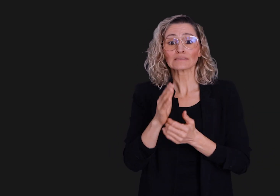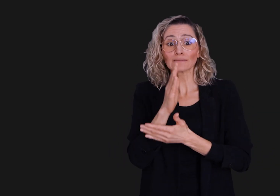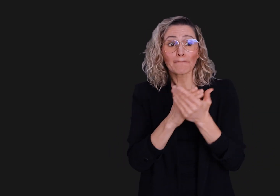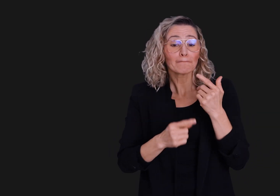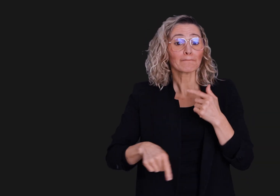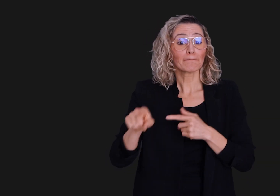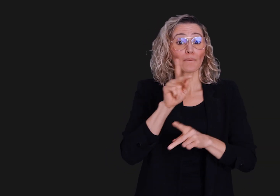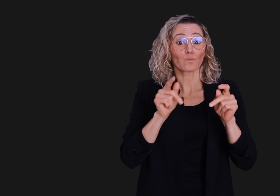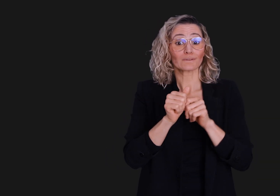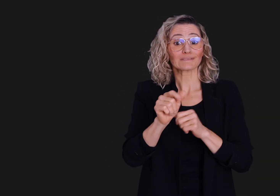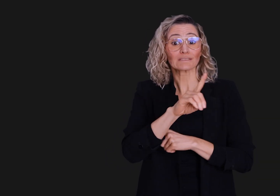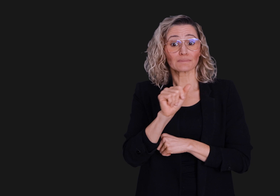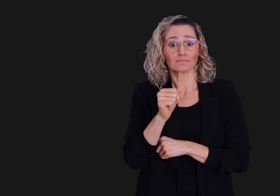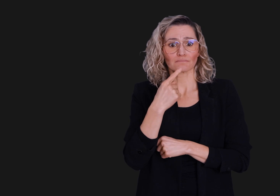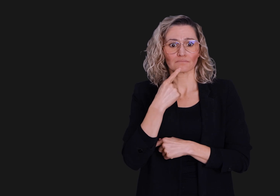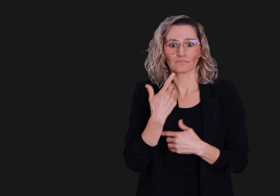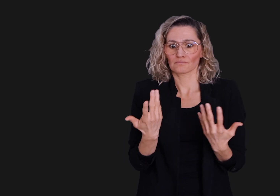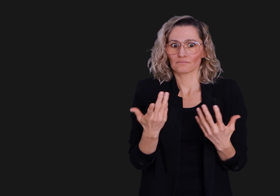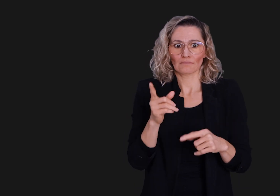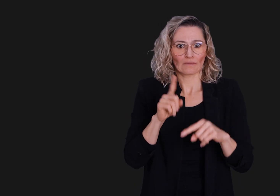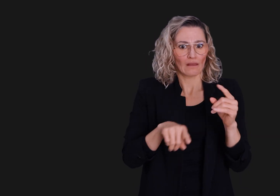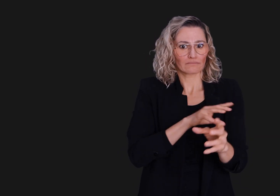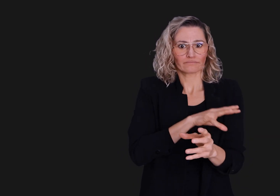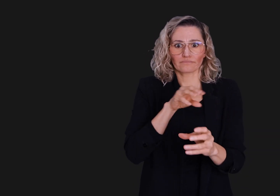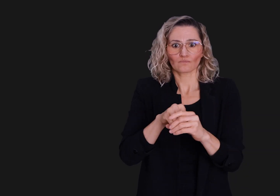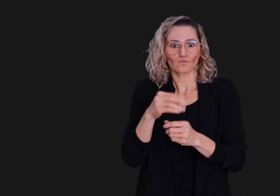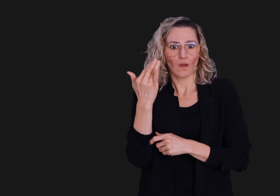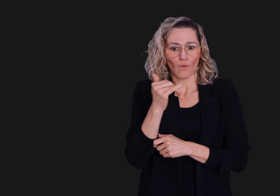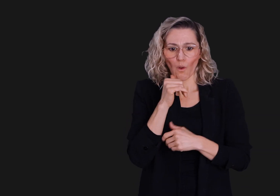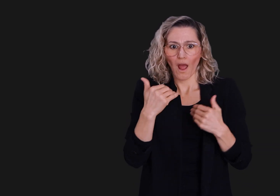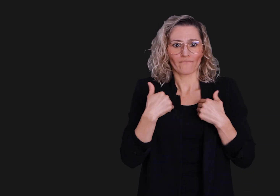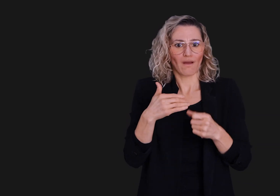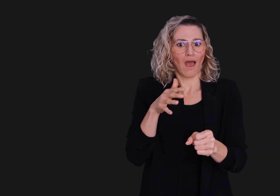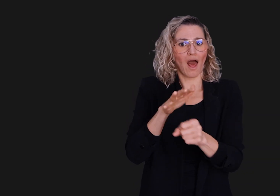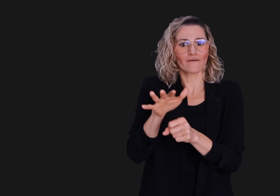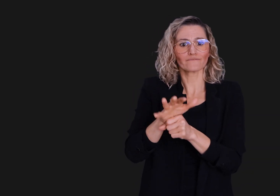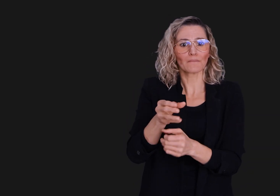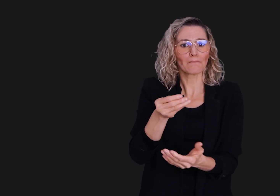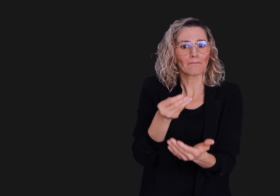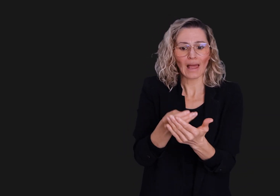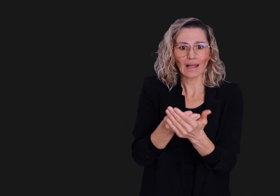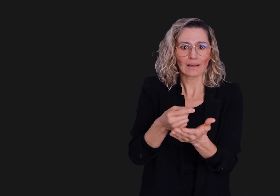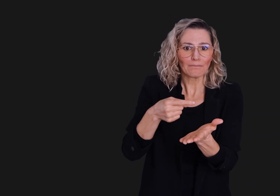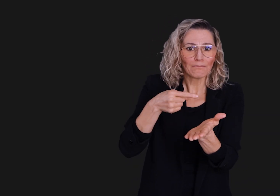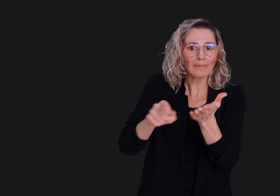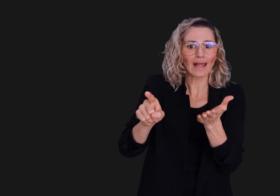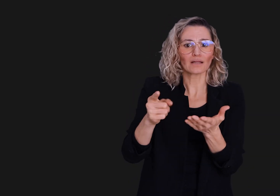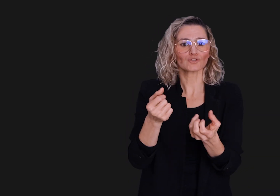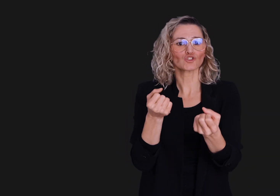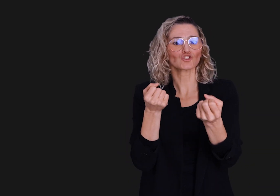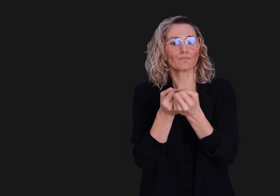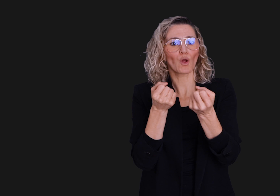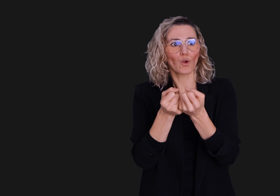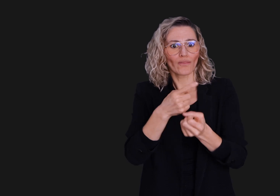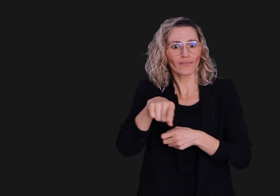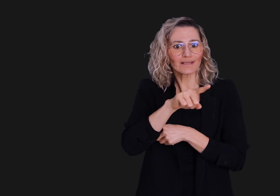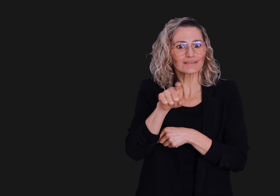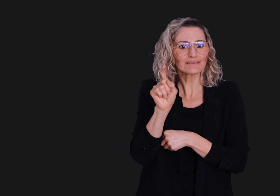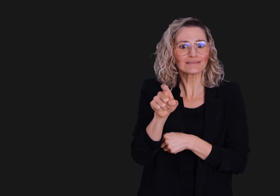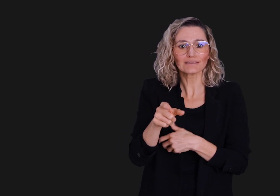Some people with disabilities said they cannot take part because they don’t have enough money to pay for the supports they need.